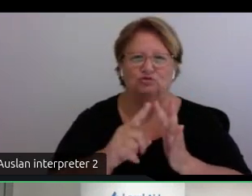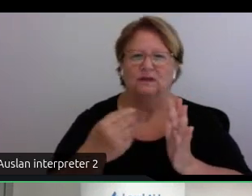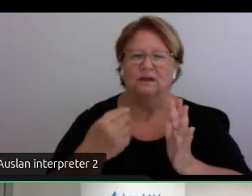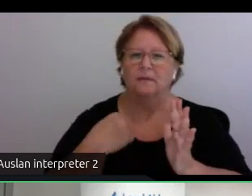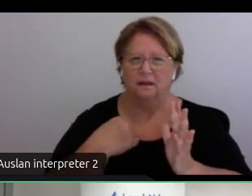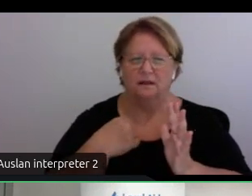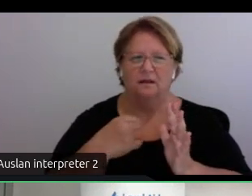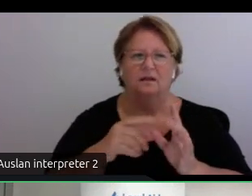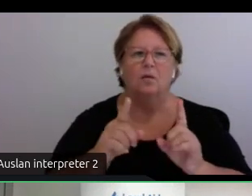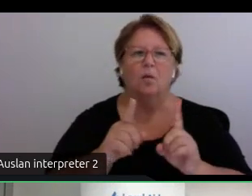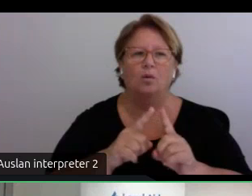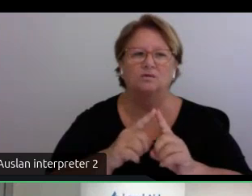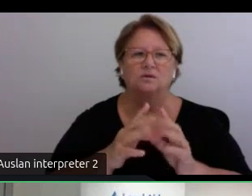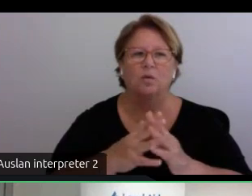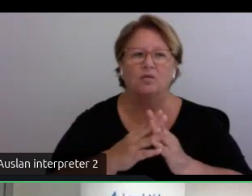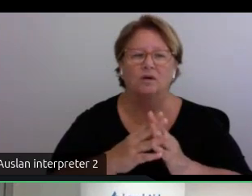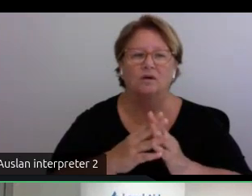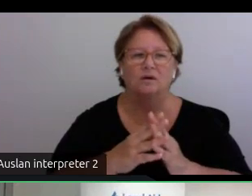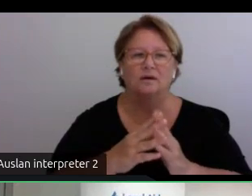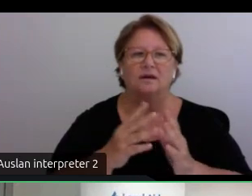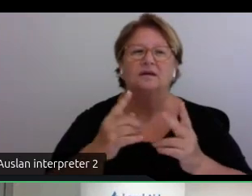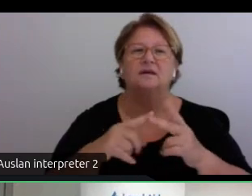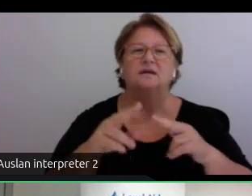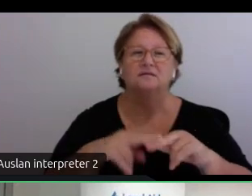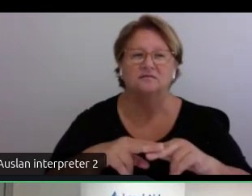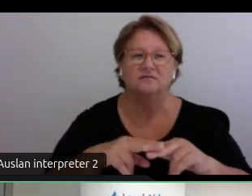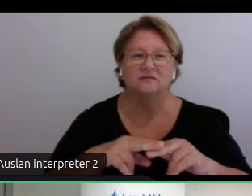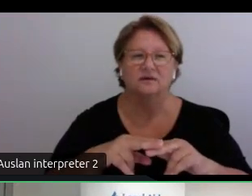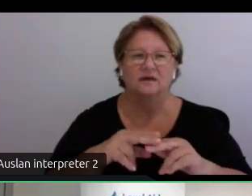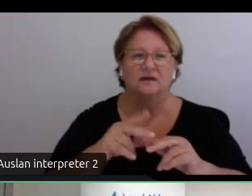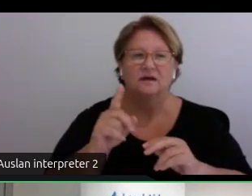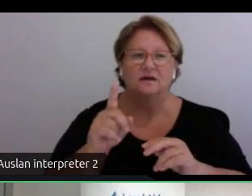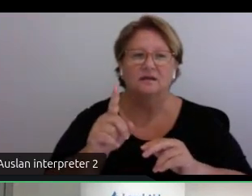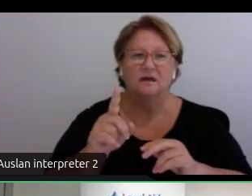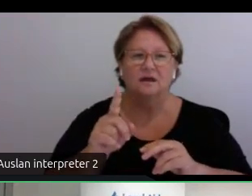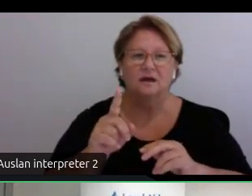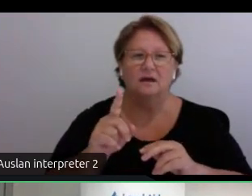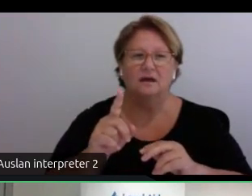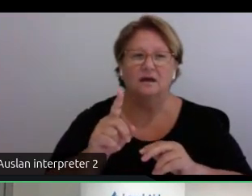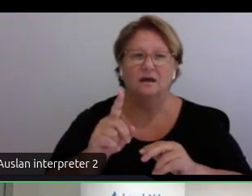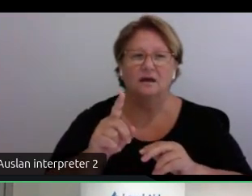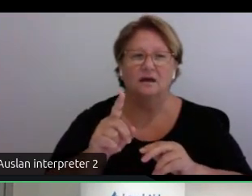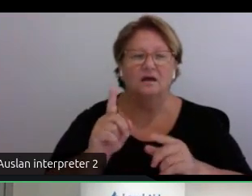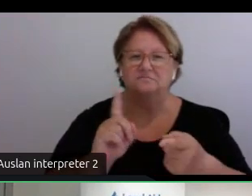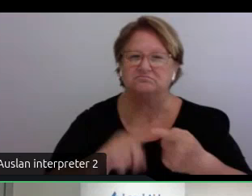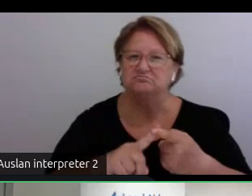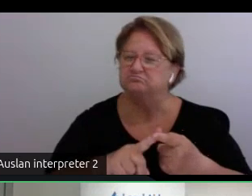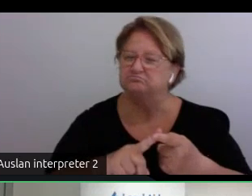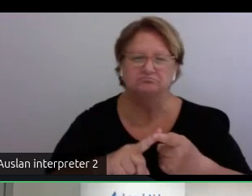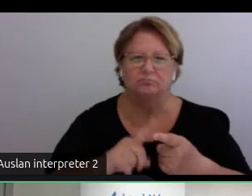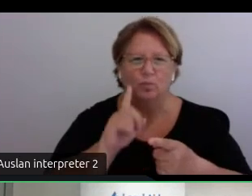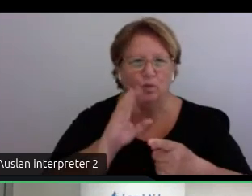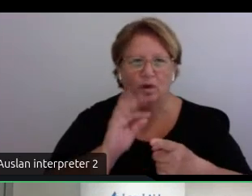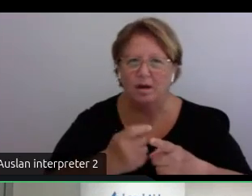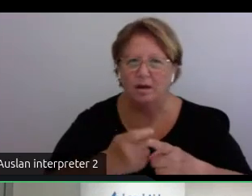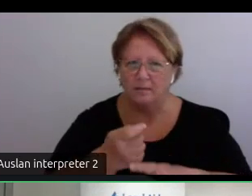then it's also very useful and relevant for you to use if they do affirm their own decision and